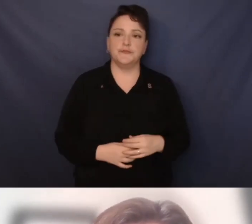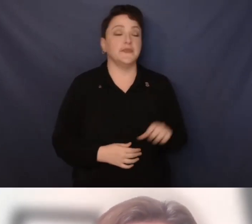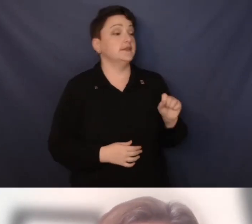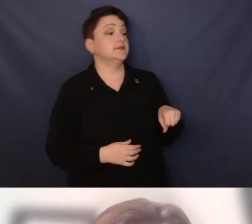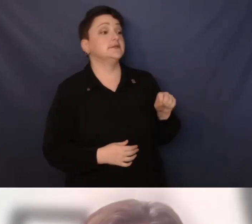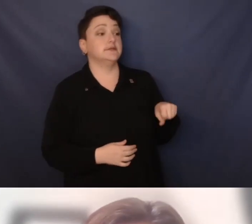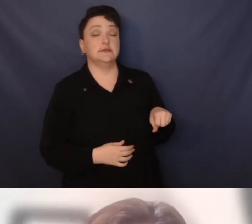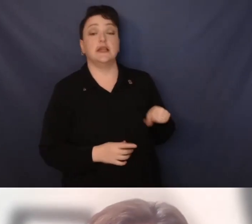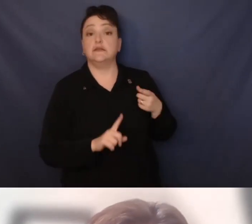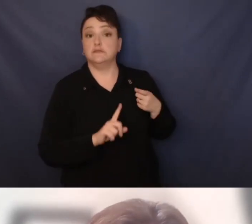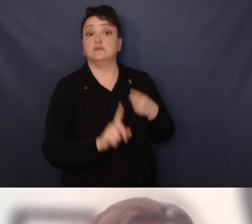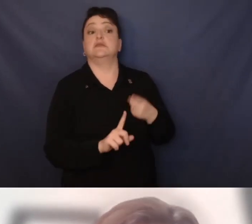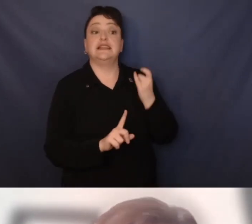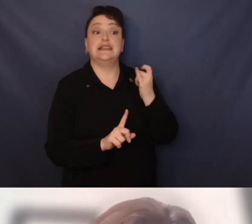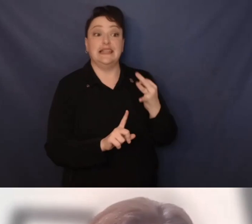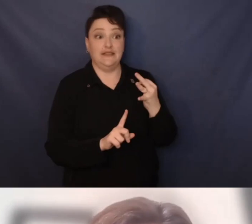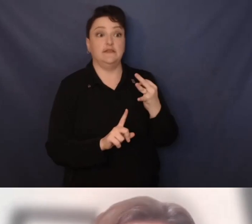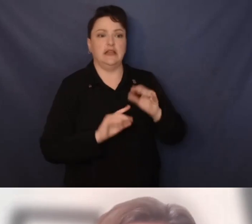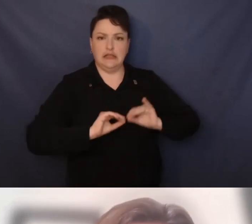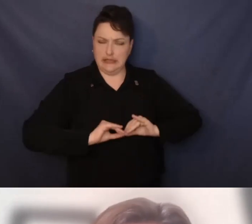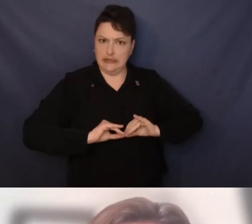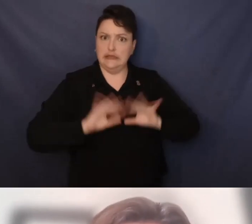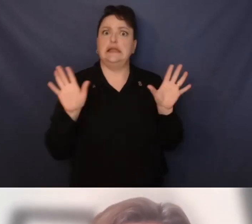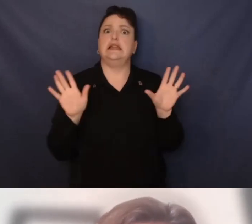there is a clear-cut -- if you have a clear-cut case of retaliation,